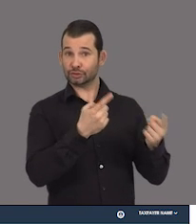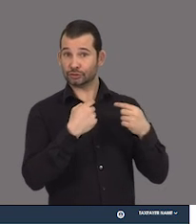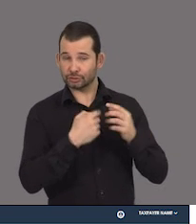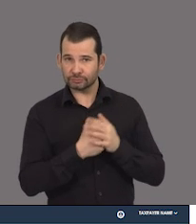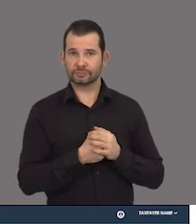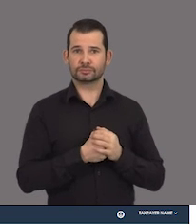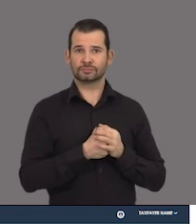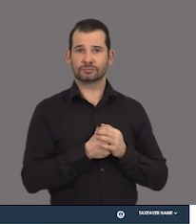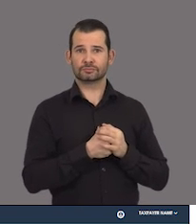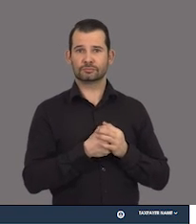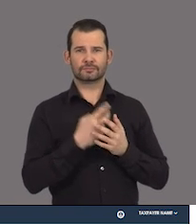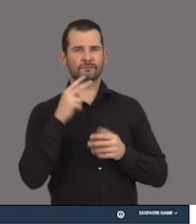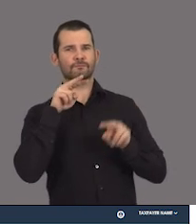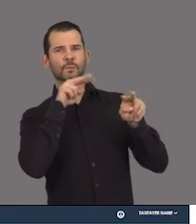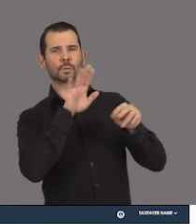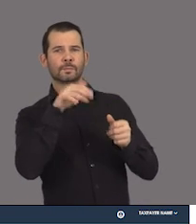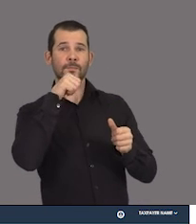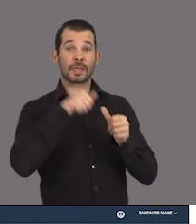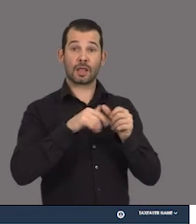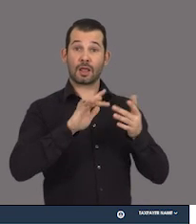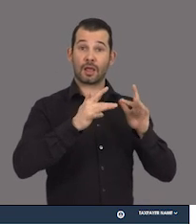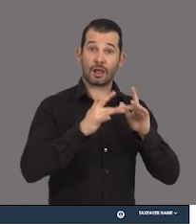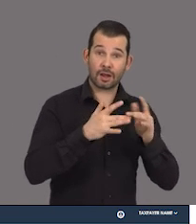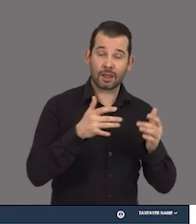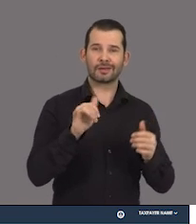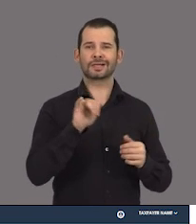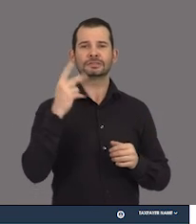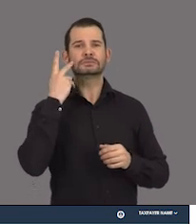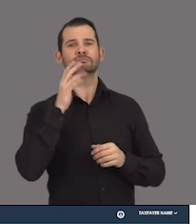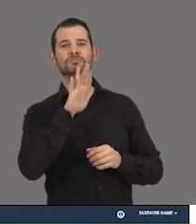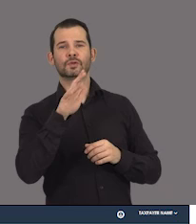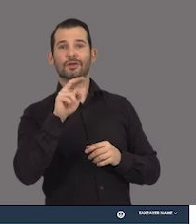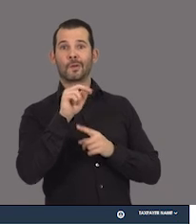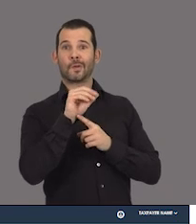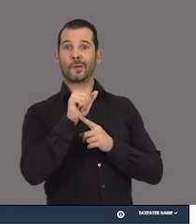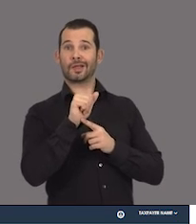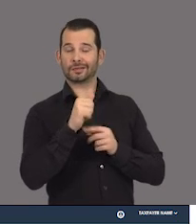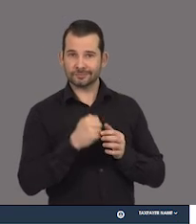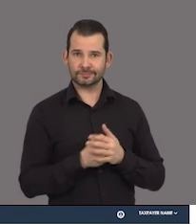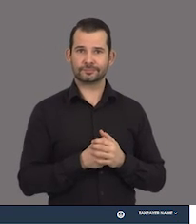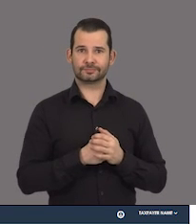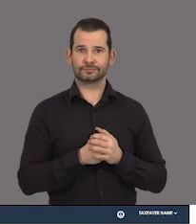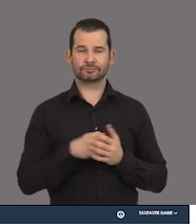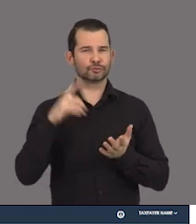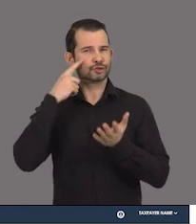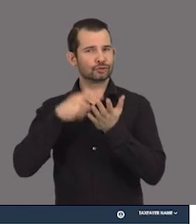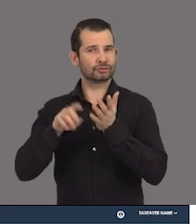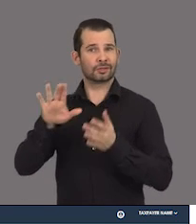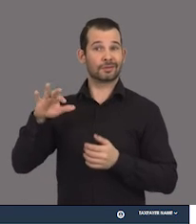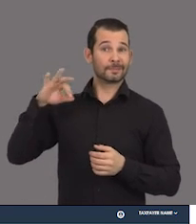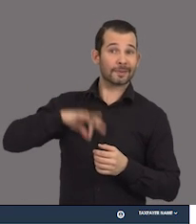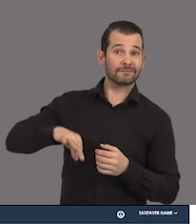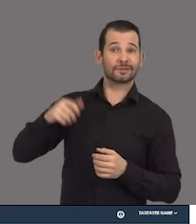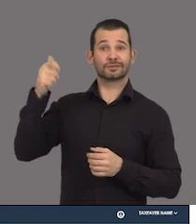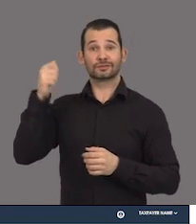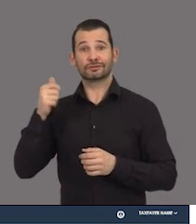View your mail online, such as your notice of assessments. Check your benefit and credit payments and statements.